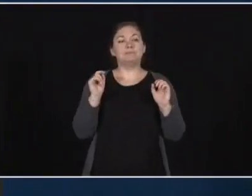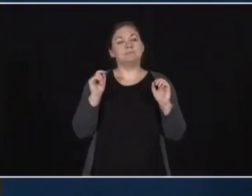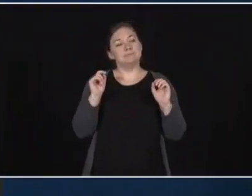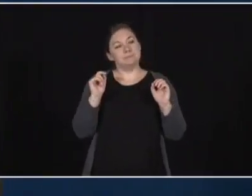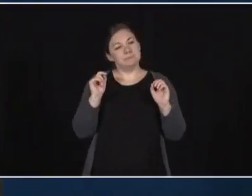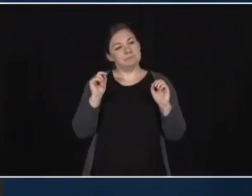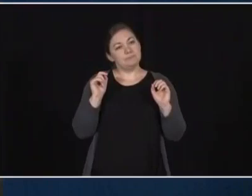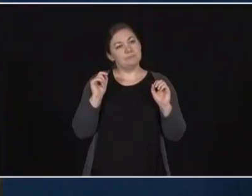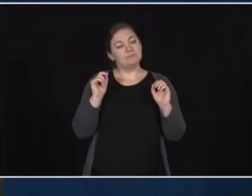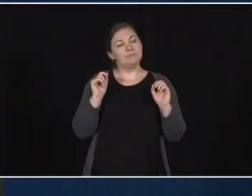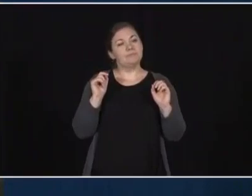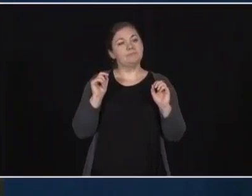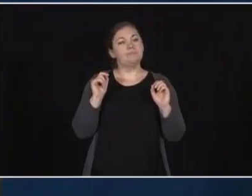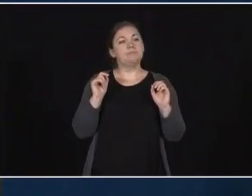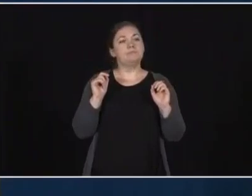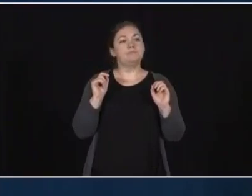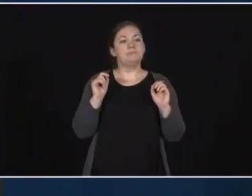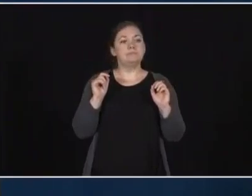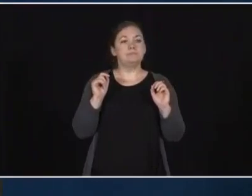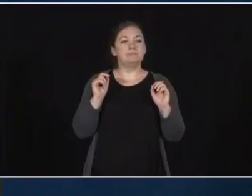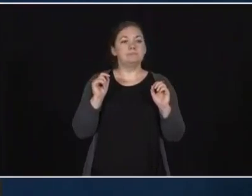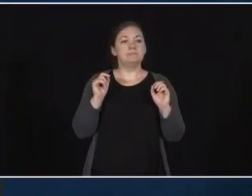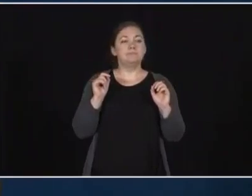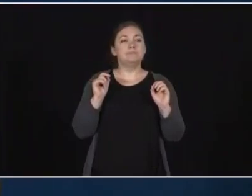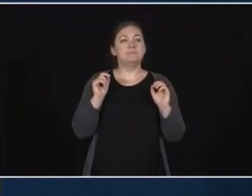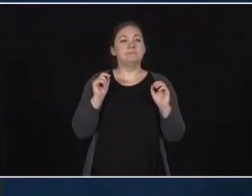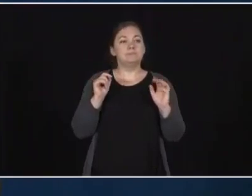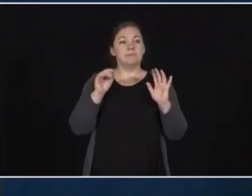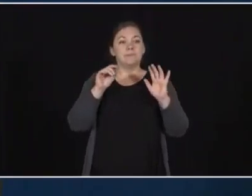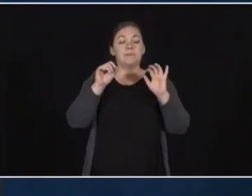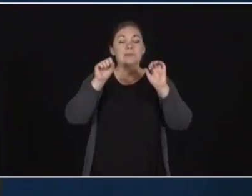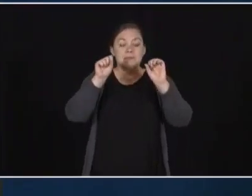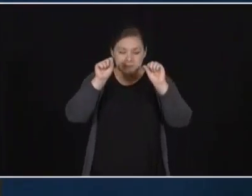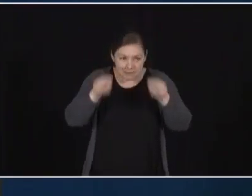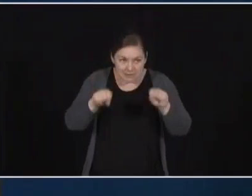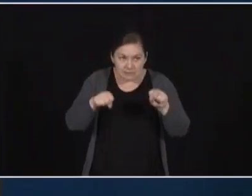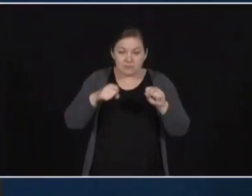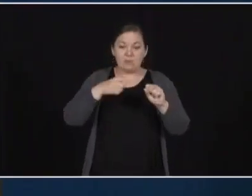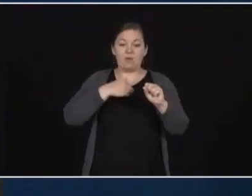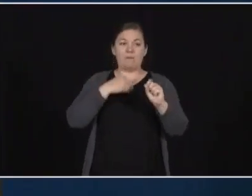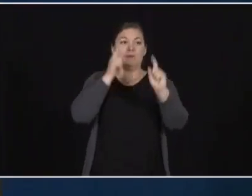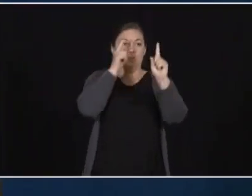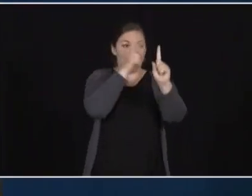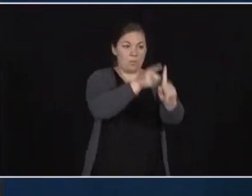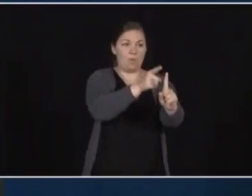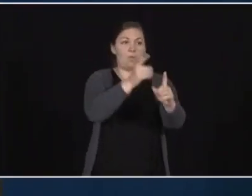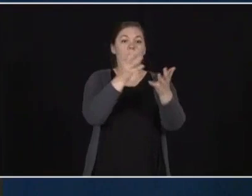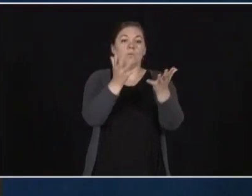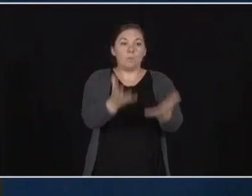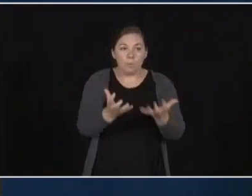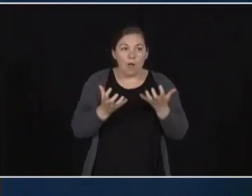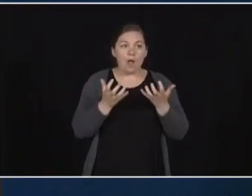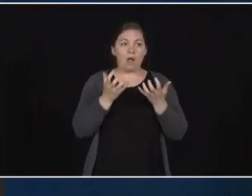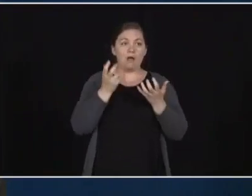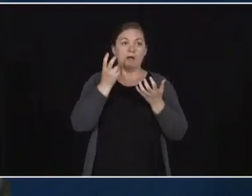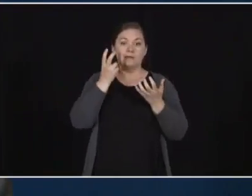Moving from that an understanding who is being tested and yes we are working together and our strategy